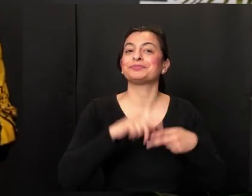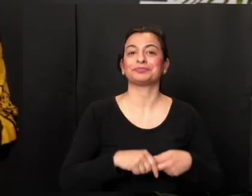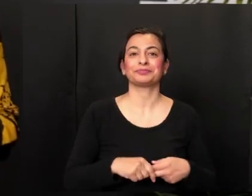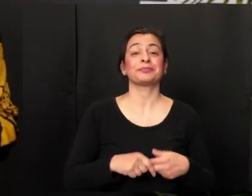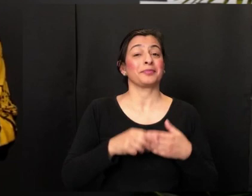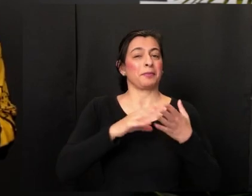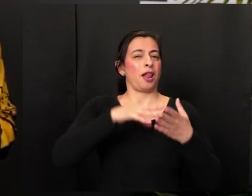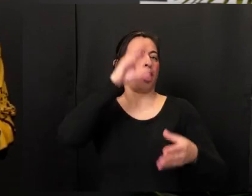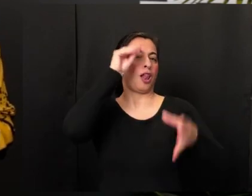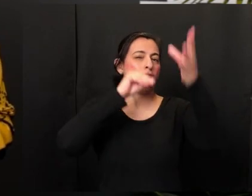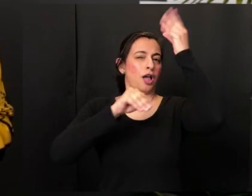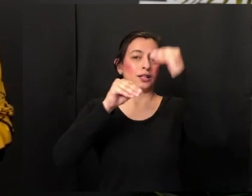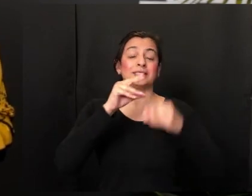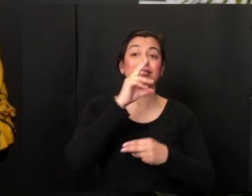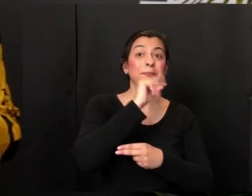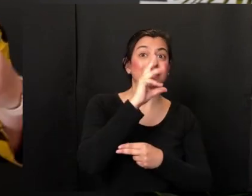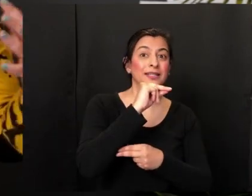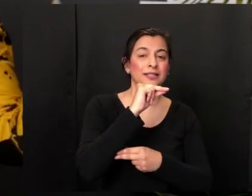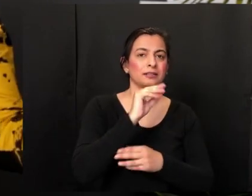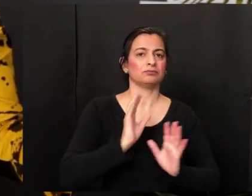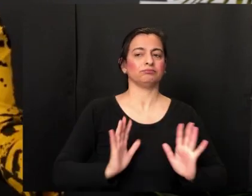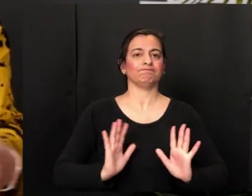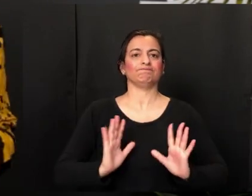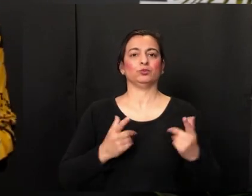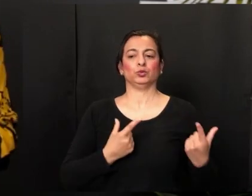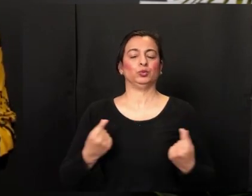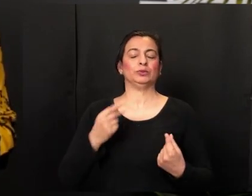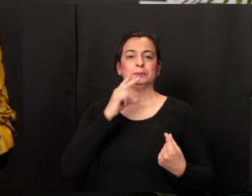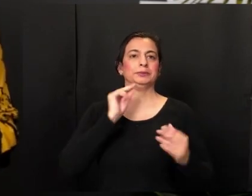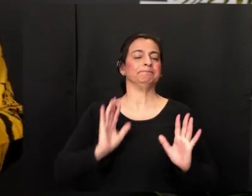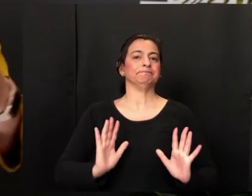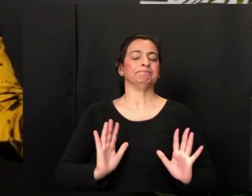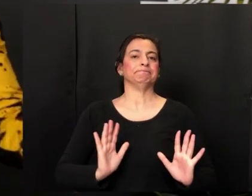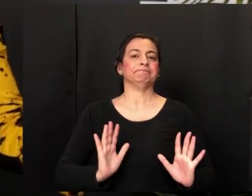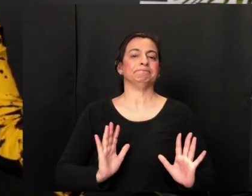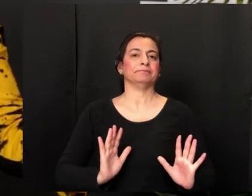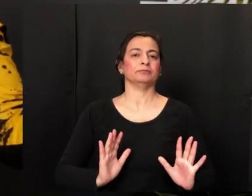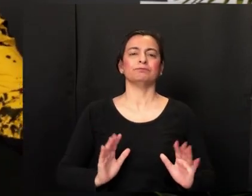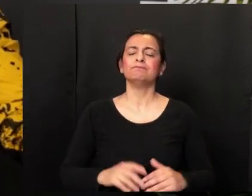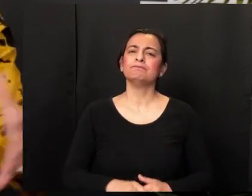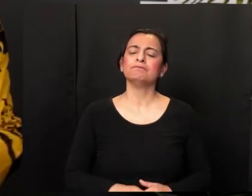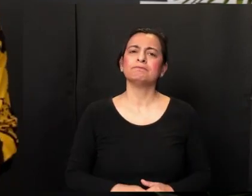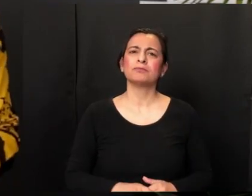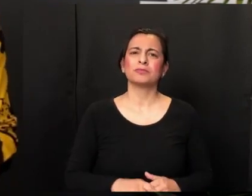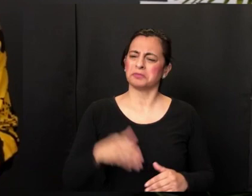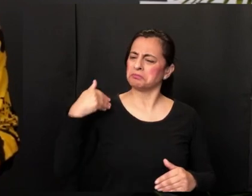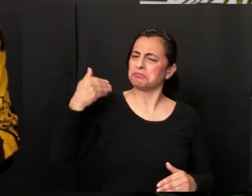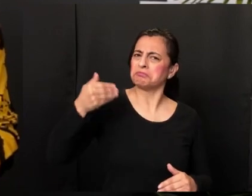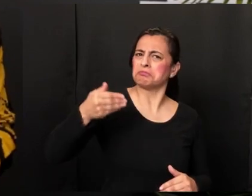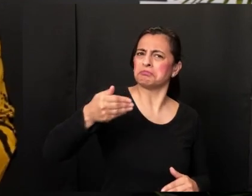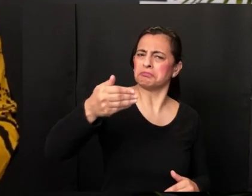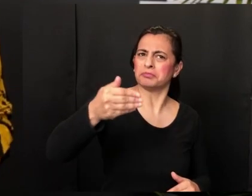Include people with disabilities into your everyday life. You can do this through reading disability inclusive books